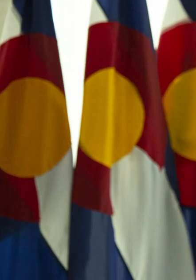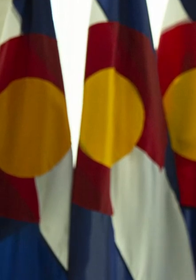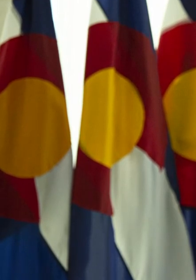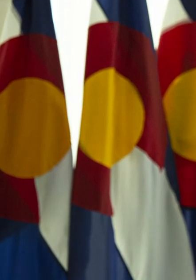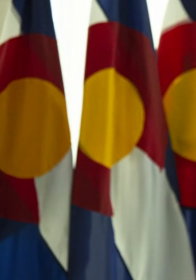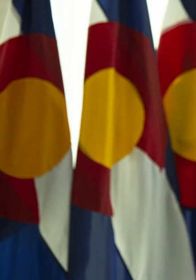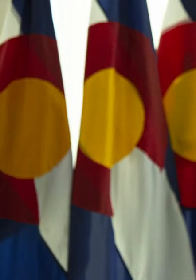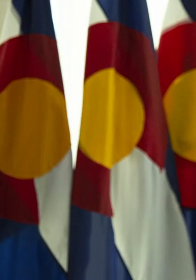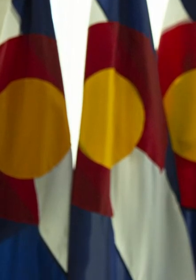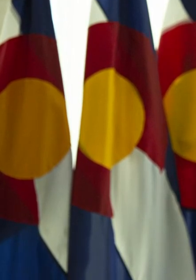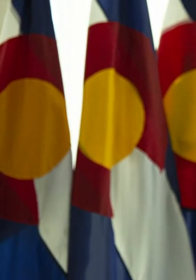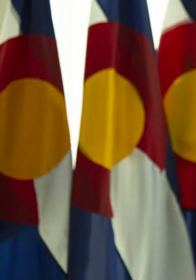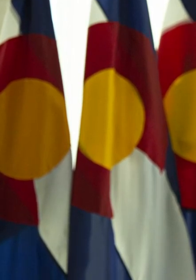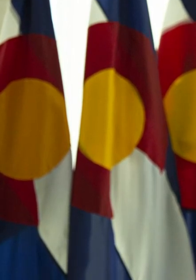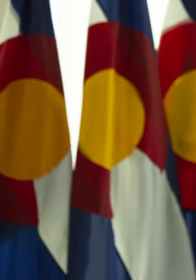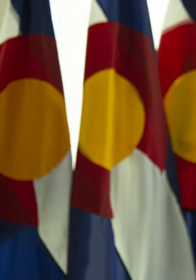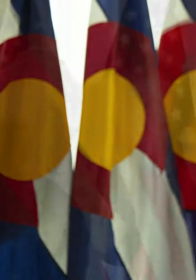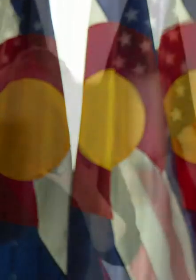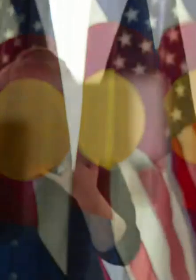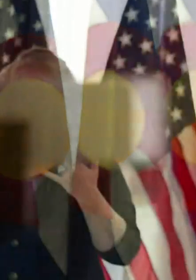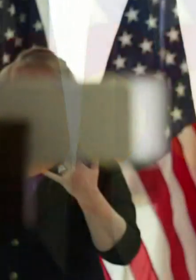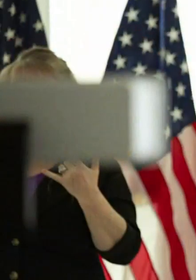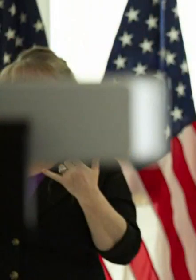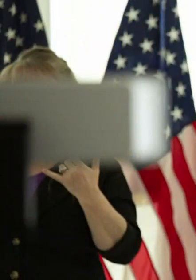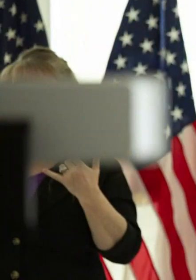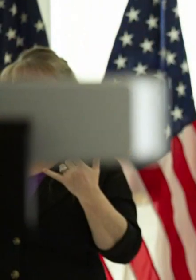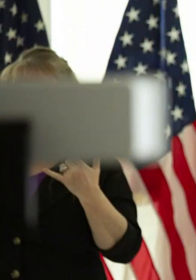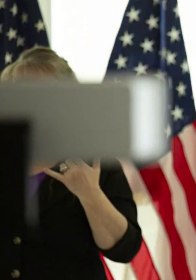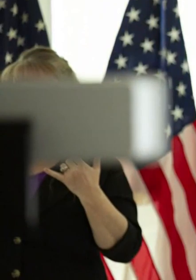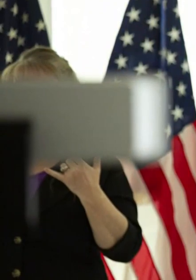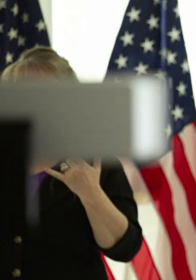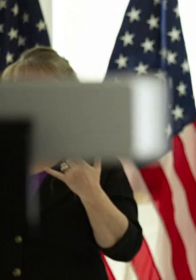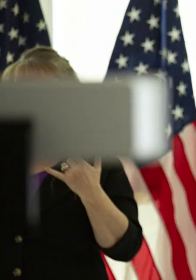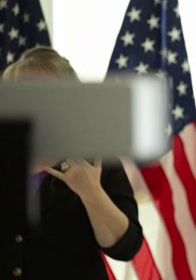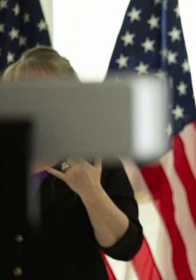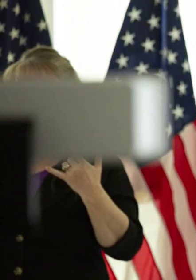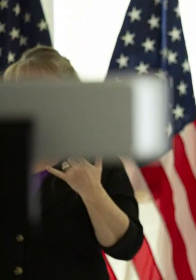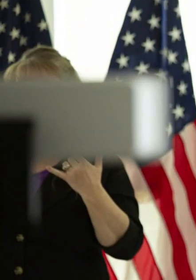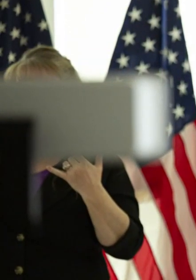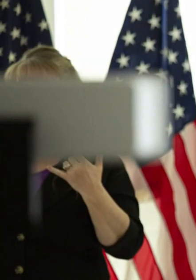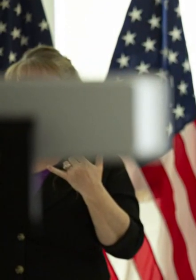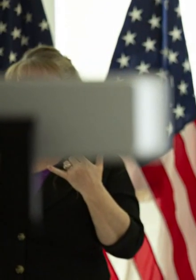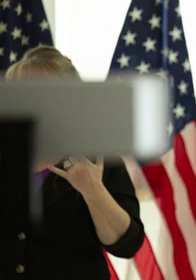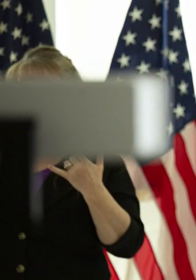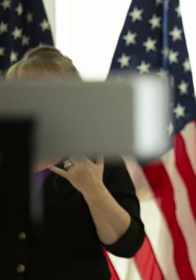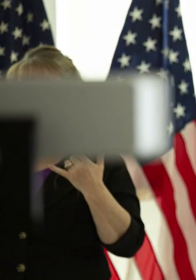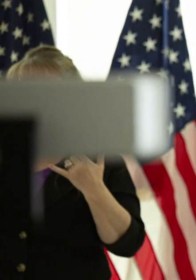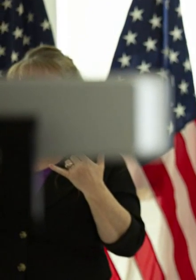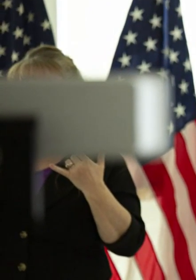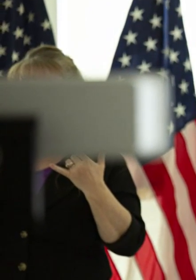MOMENT HE WAS ASKED ABOUT THE RHETORIC USED BY HIS MOMENT HE WAS ASKED ABOUT THE RHETORIC USED BY HIS CRITICS. RHETORIC USED BY HIS CRITICS. RHETORIC USED BY HIS CRITICS. WE RHETORIC USED BY HIS CRITICS. WE TOLD RHETORIC USED BY HIS CRITICS. WE TOLD YOU RHETORIC USED BY HIS CRITICS. WE TOLD YOU ABOUT RHETORIC USED BY HIS CRITICS. WE TOLD YOU ABOUT THE RHETORIC USED BY HIS CRITICS. WE TOLD YOU ABOUT THE STATE WE TOLD YOU ABOUT THE STATE WE TOLD YOU ABOUT THE STATE SENATOR WE TOLD YOU ABOUT THE STATE SENATOR JERRY WE TOLD YOU ABOUT THE STATE SENATOR JERRY SONENBERG WE TOLD YOU ABOUT THE STATE SENATOR JERRY SONENBERG CALLING SENATOR JERRY SONENBERG CALLING SENATOR JERRY SONENBERG CALLING COLORADO SENATOR JERRY SONENBERG CALLING COLORADO A